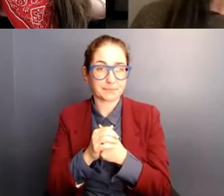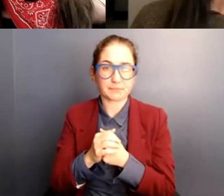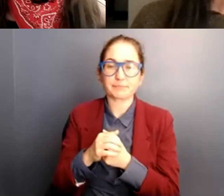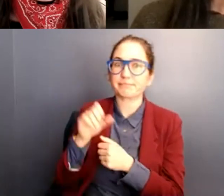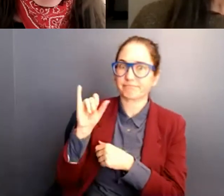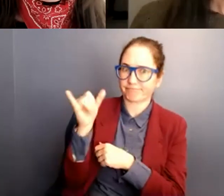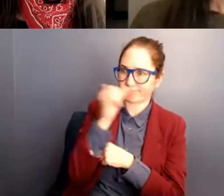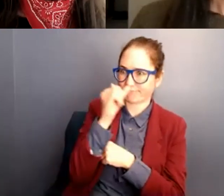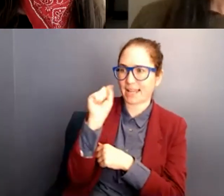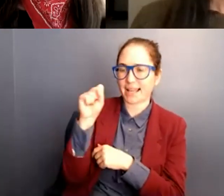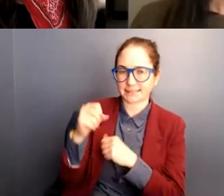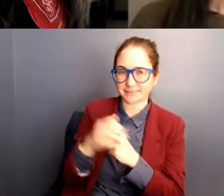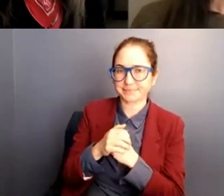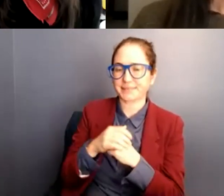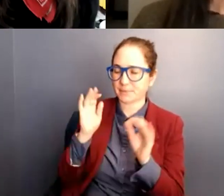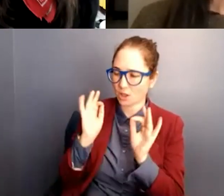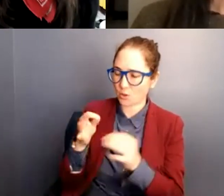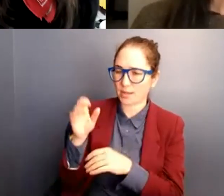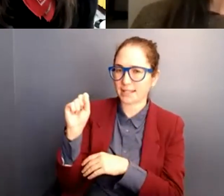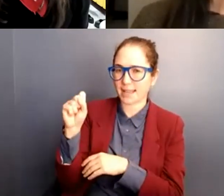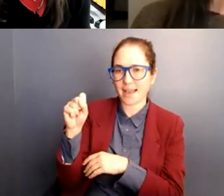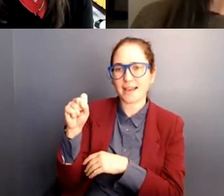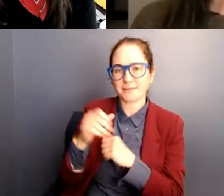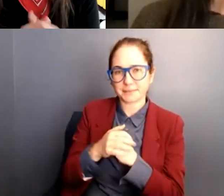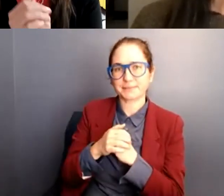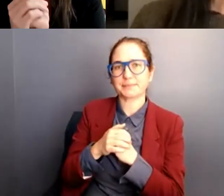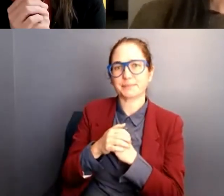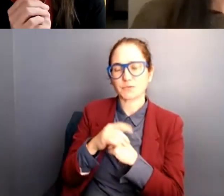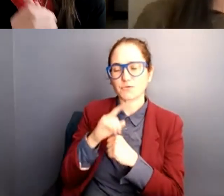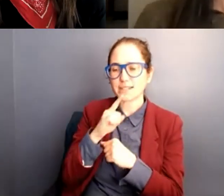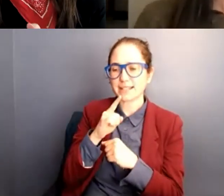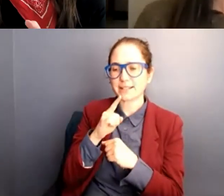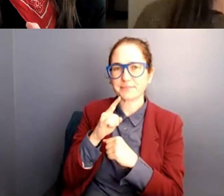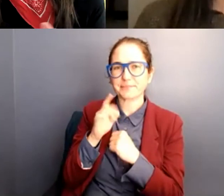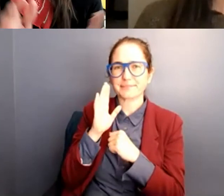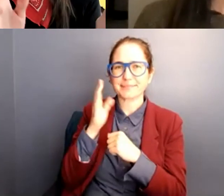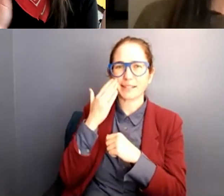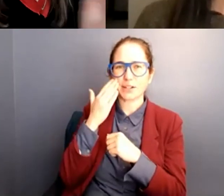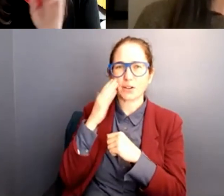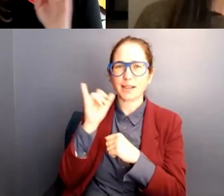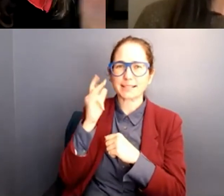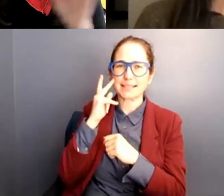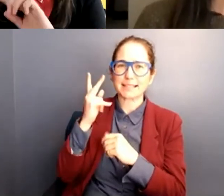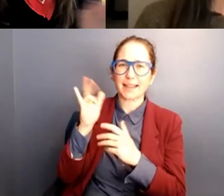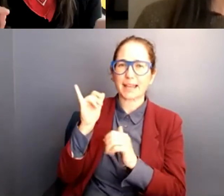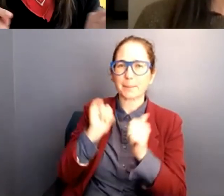know, especially, you know, if I'm seeing a play, my husband and I